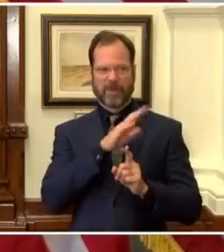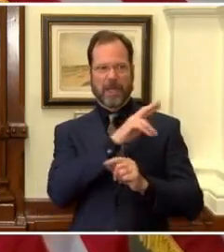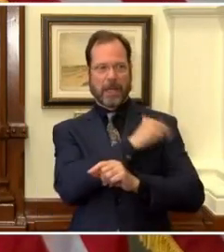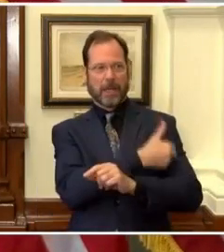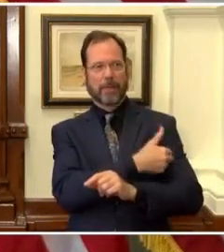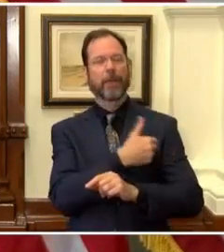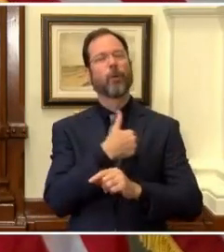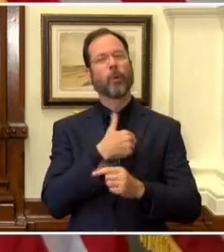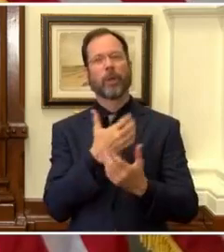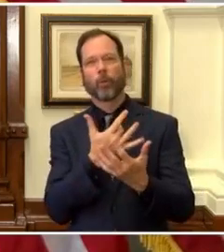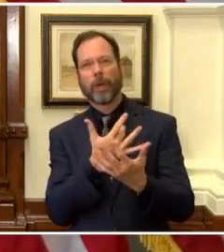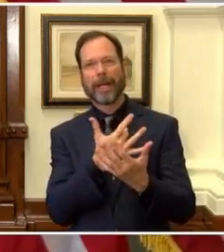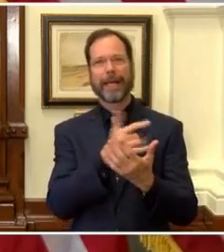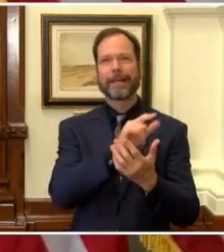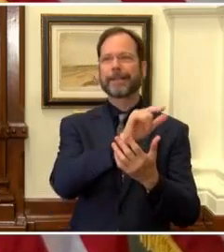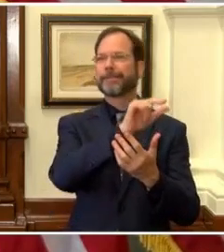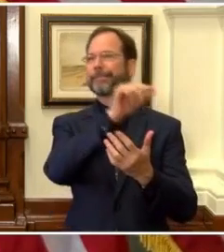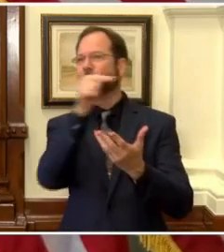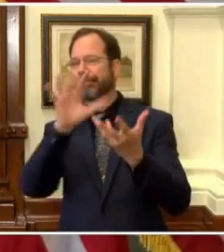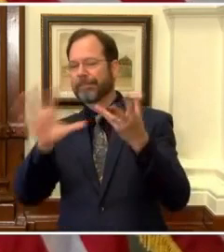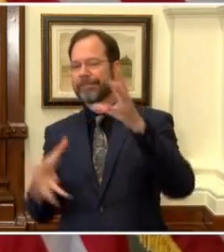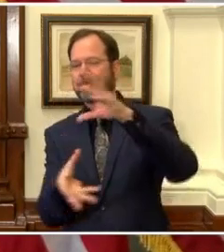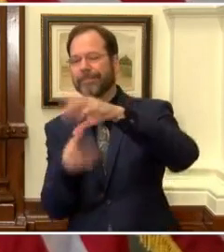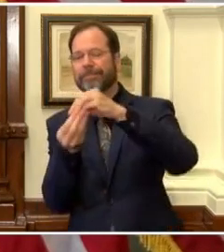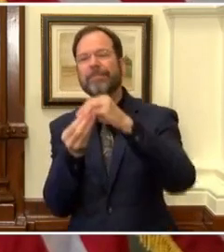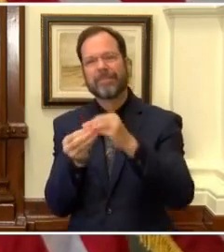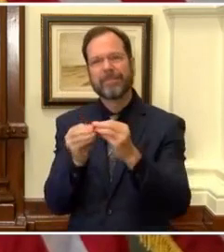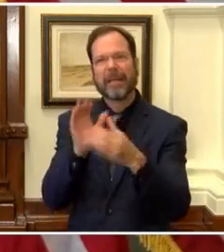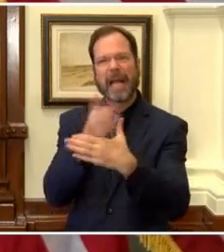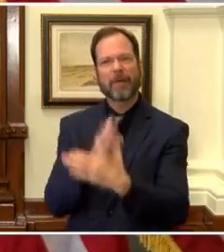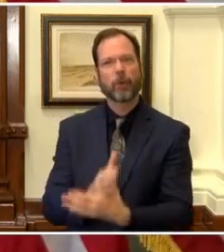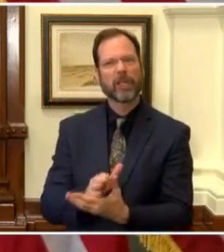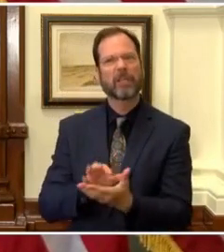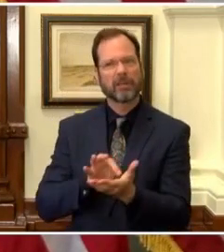WE MAY TAGTEAM THIS ONE. HOSPITALS DO REPORT THE DATA. WE DO NOT RECEIVE THE DATA NECESSARILY AT THE HOSPITAL LEVEL.